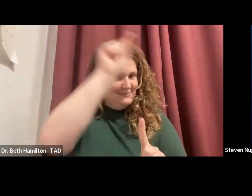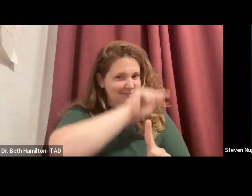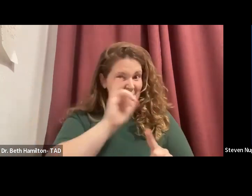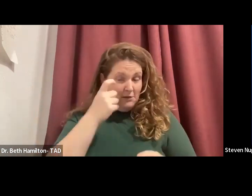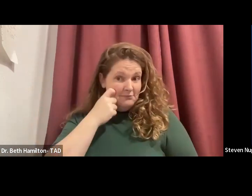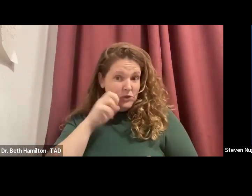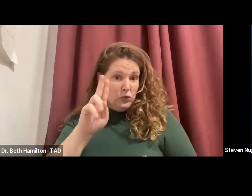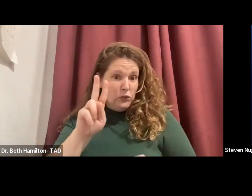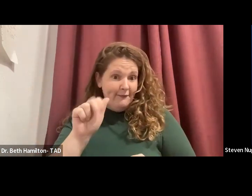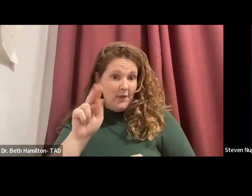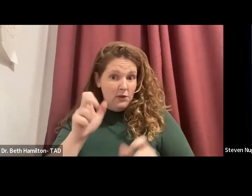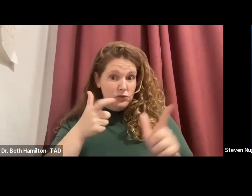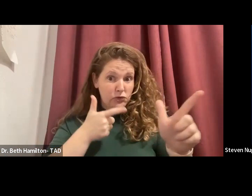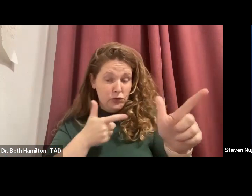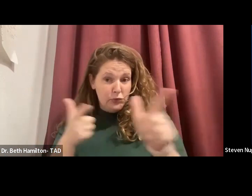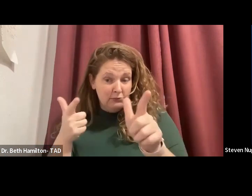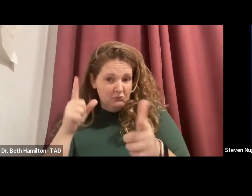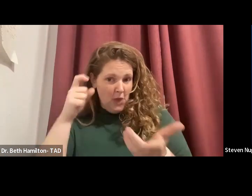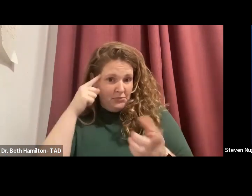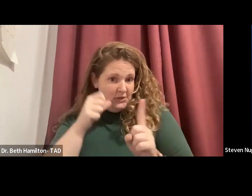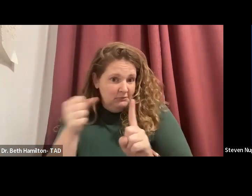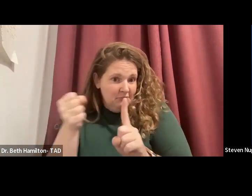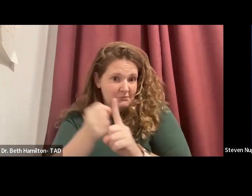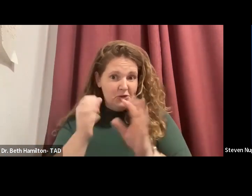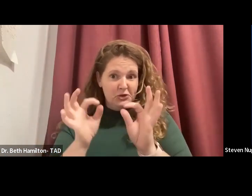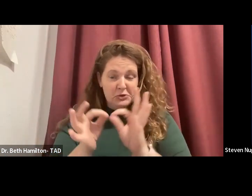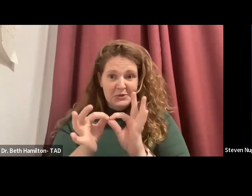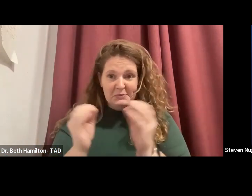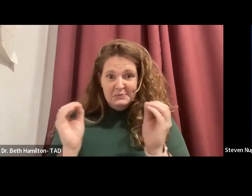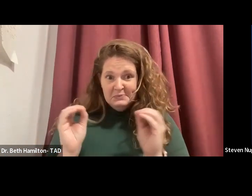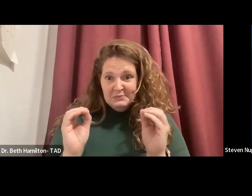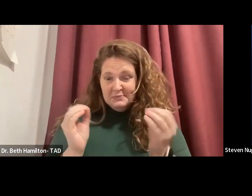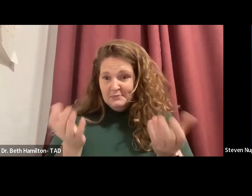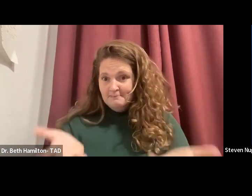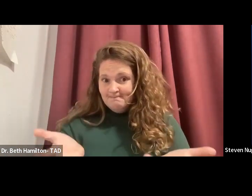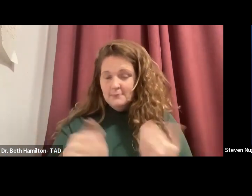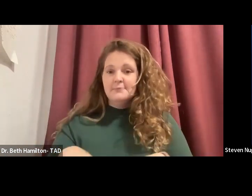his part about providing interpreters. We do have governor else who provide some interpreters